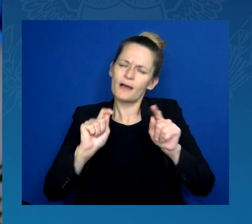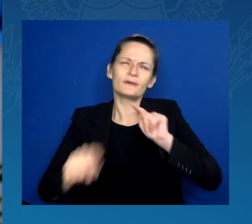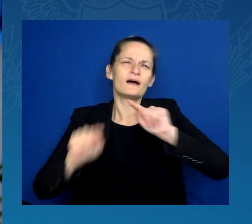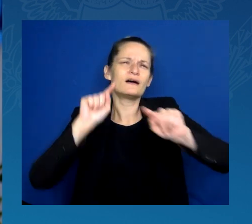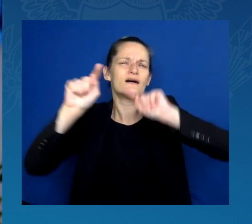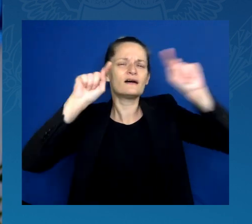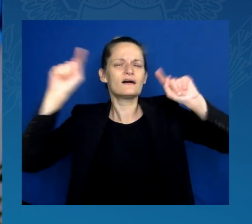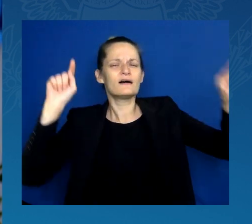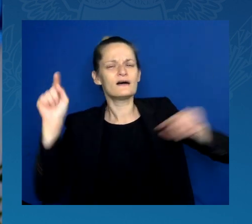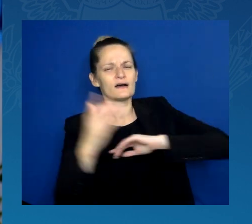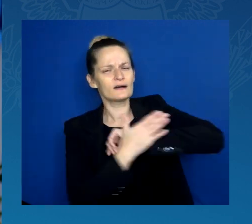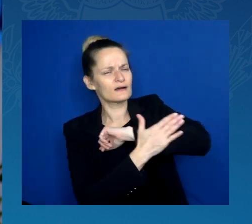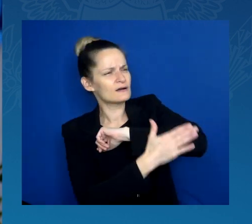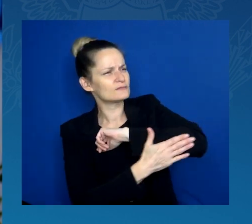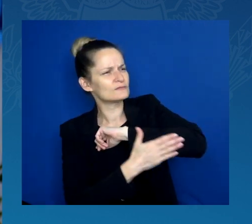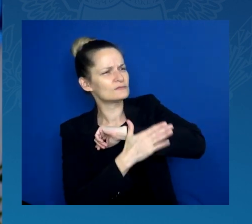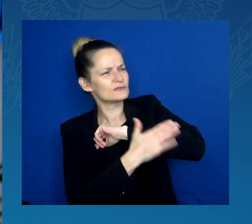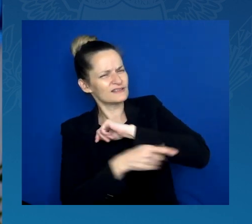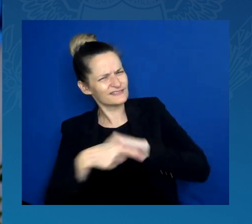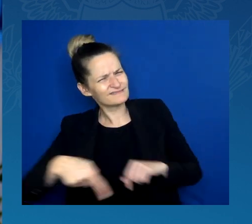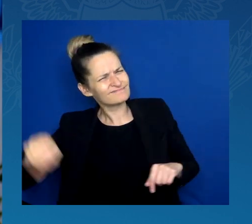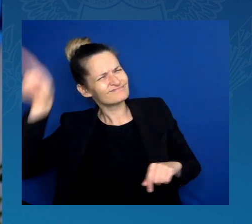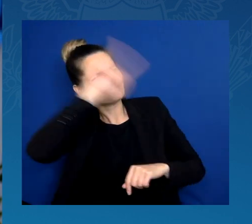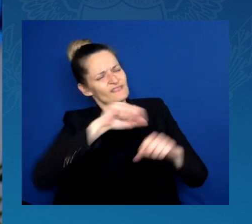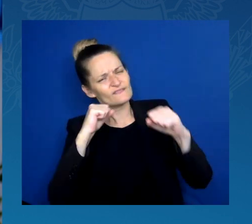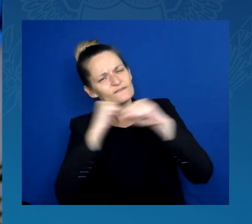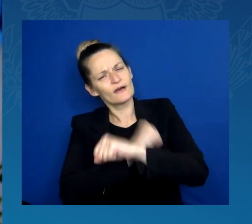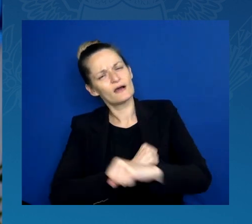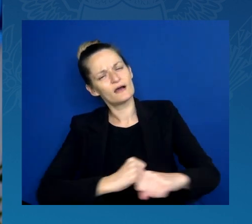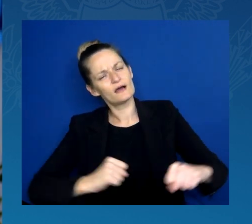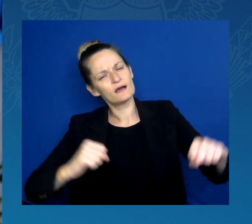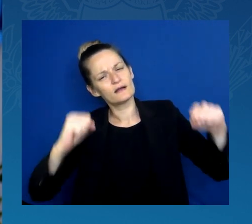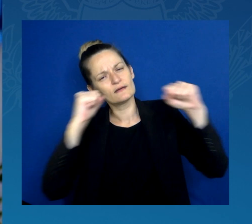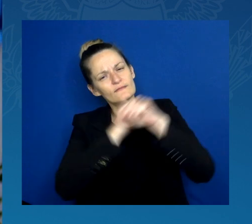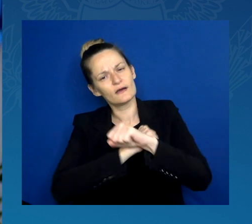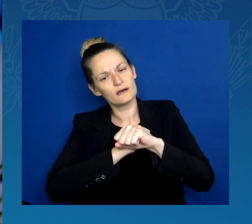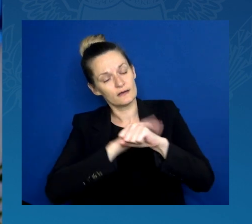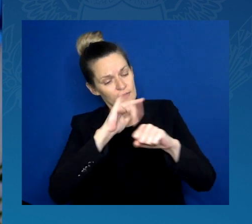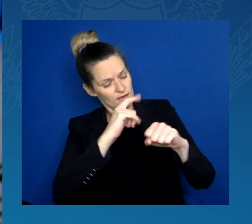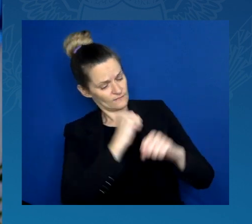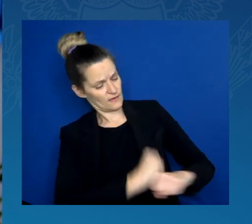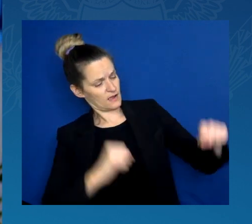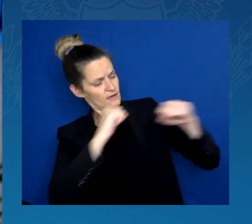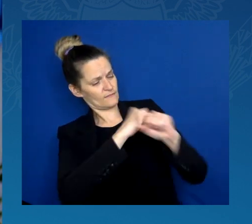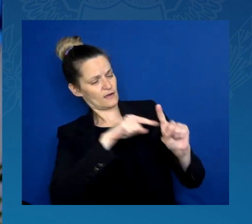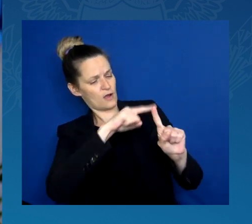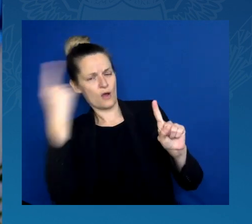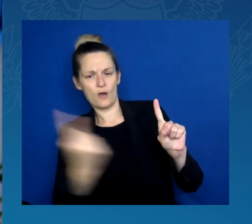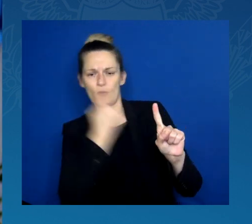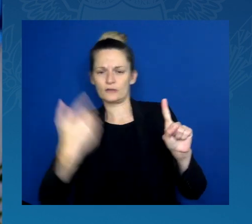that workers always have a voice and that the dignity of their work is always respected.